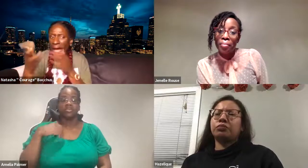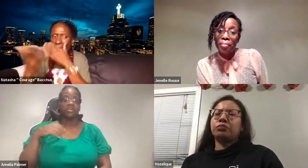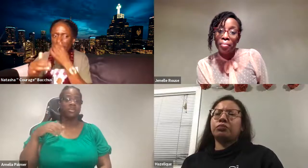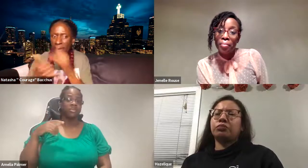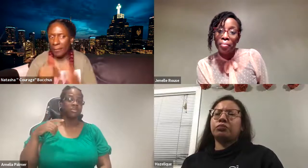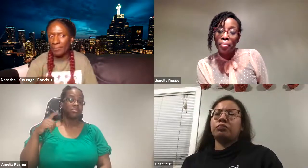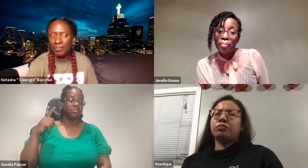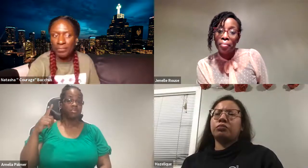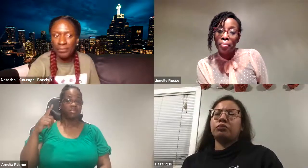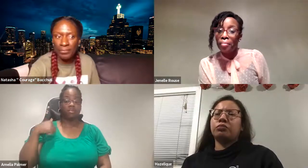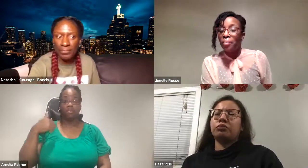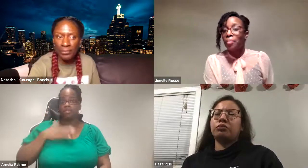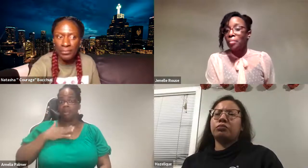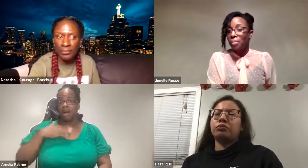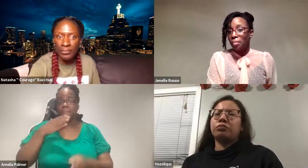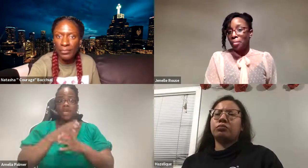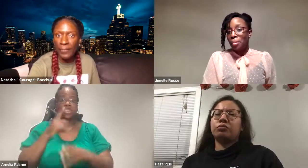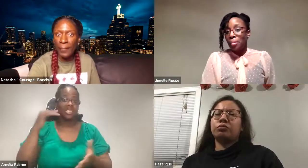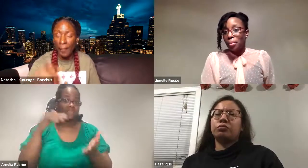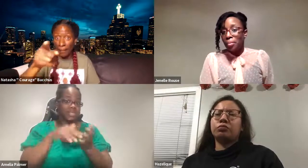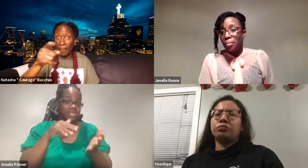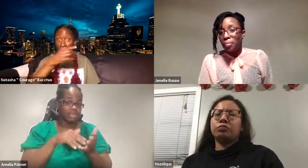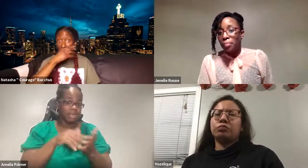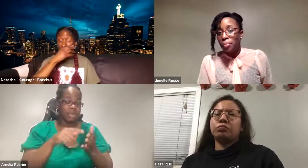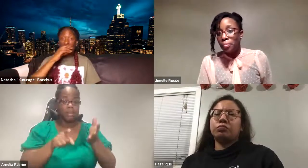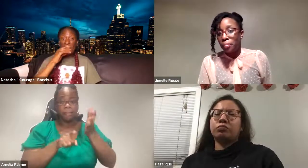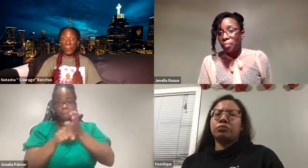between communities and who you're talking to but how do you plan on doing that in the future?